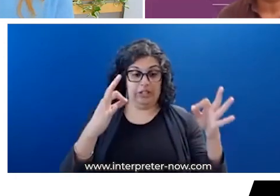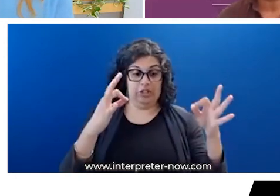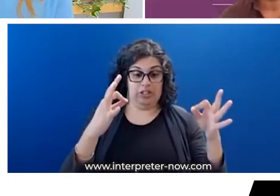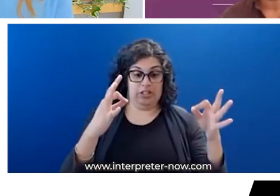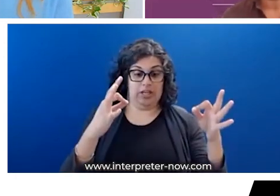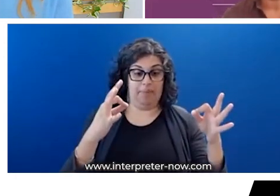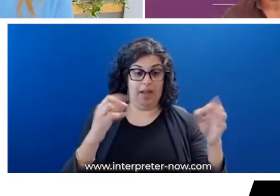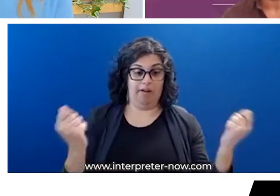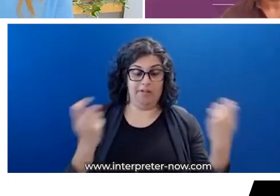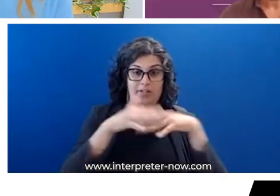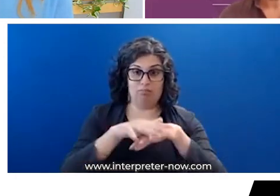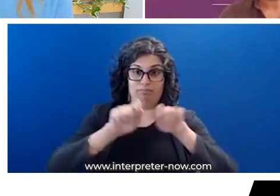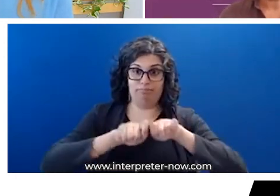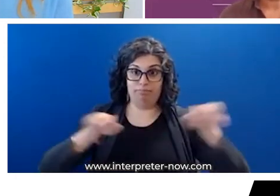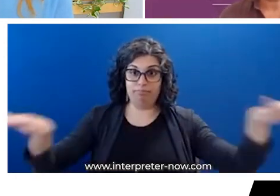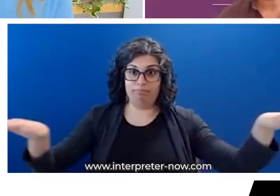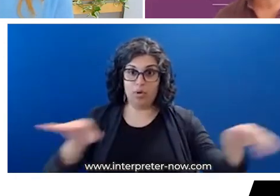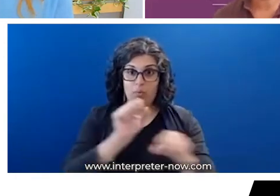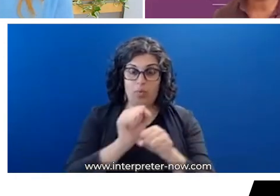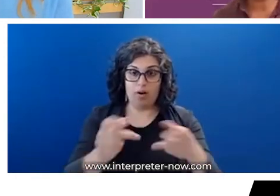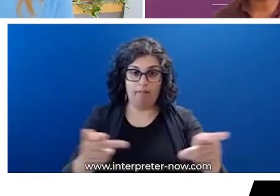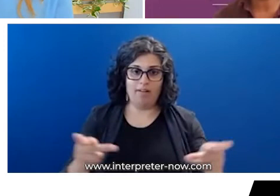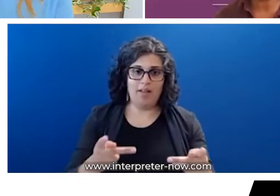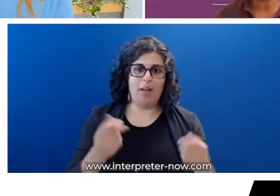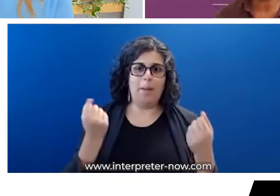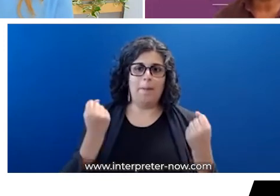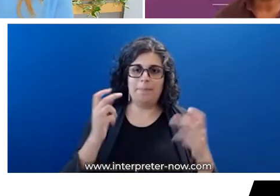I think that so many people were forced into having to solve for it.